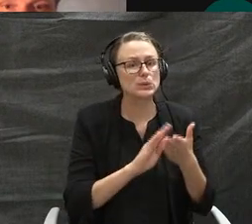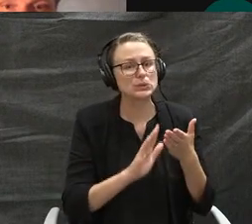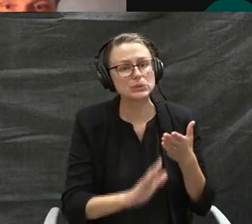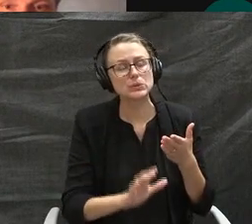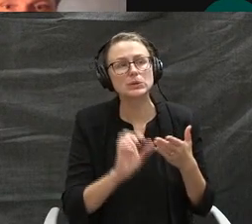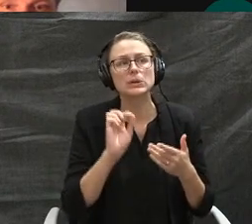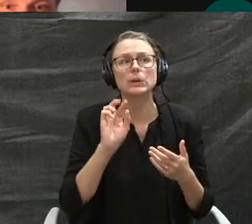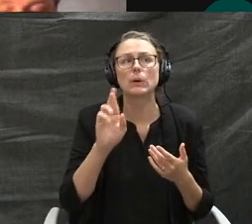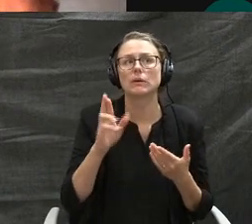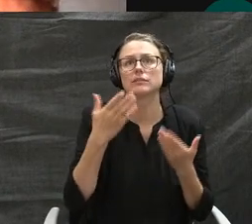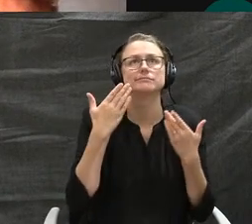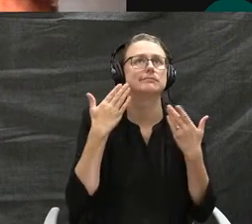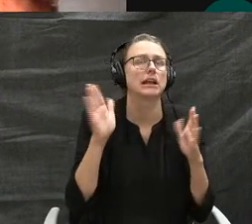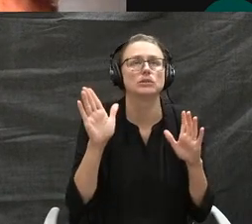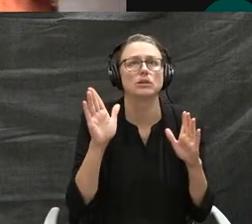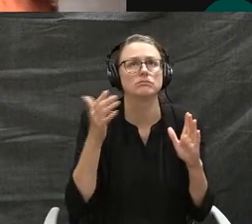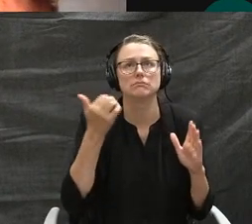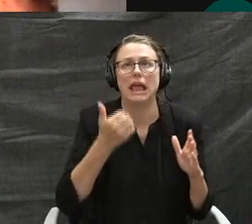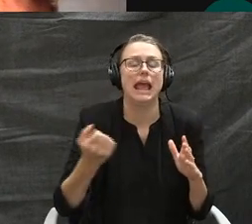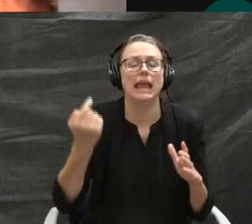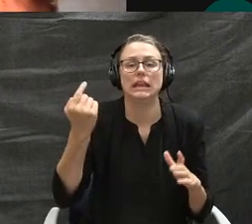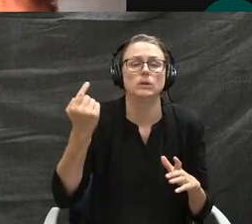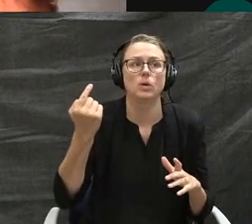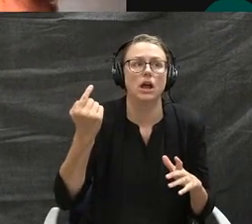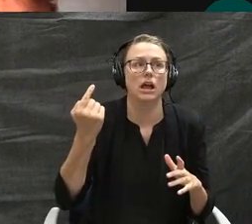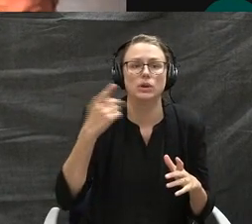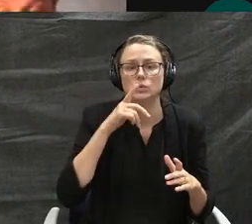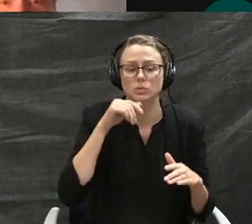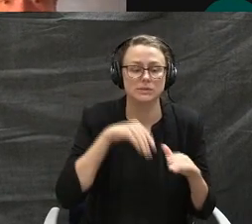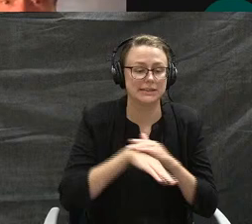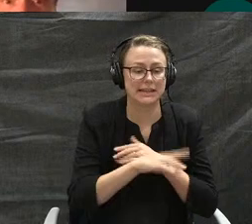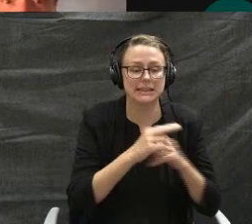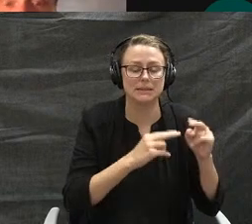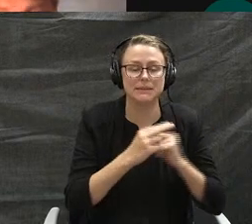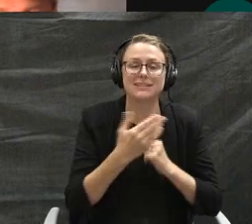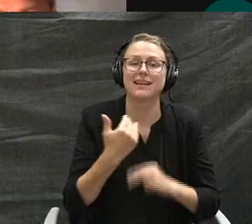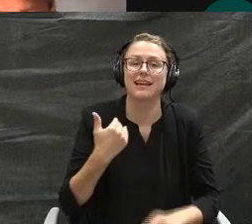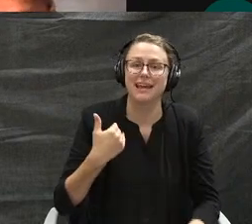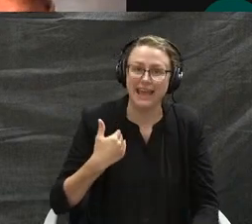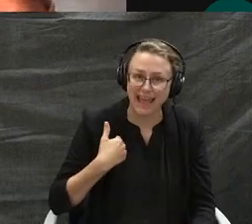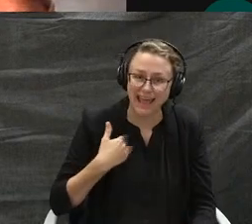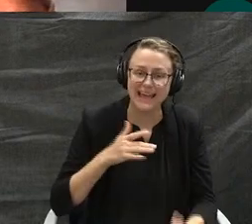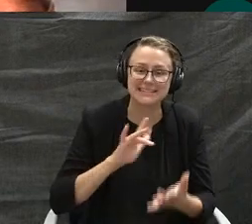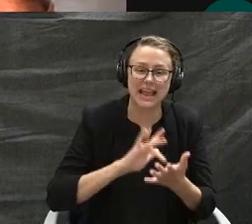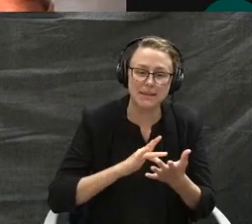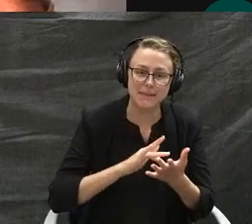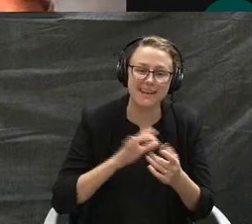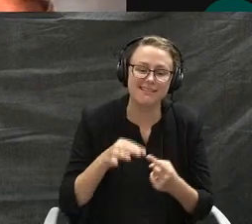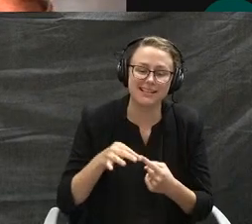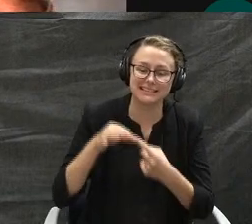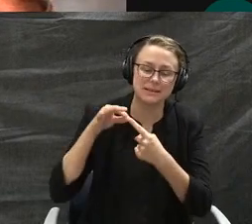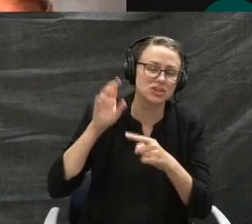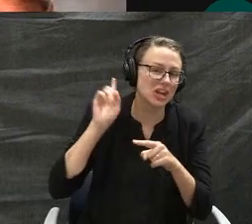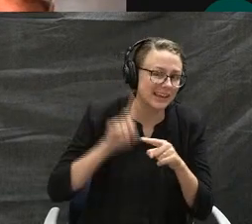don't know who anybody is in the building has a medical exemption an can't wear a mask, what